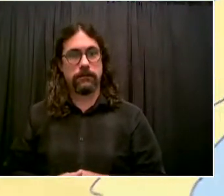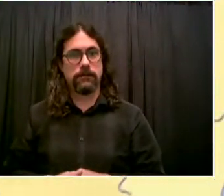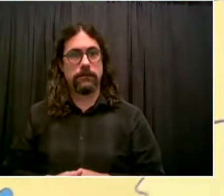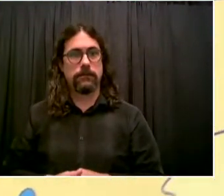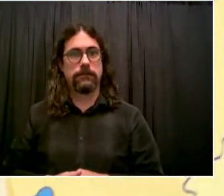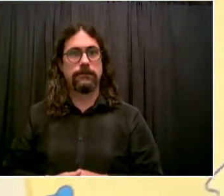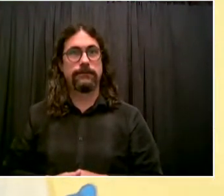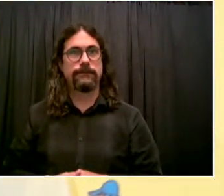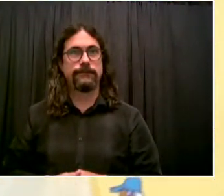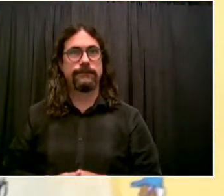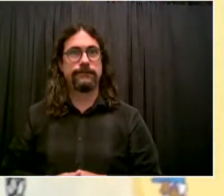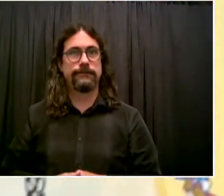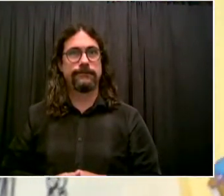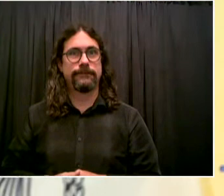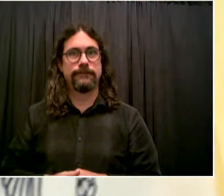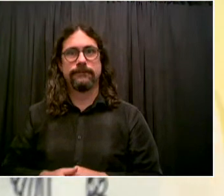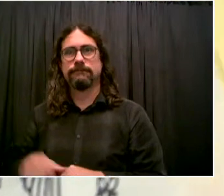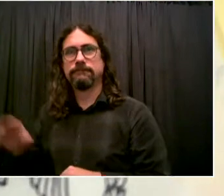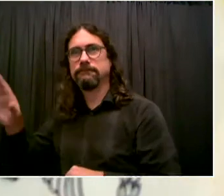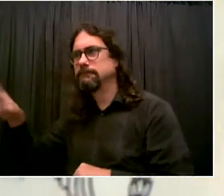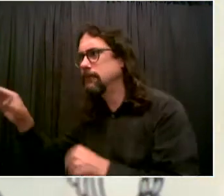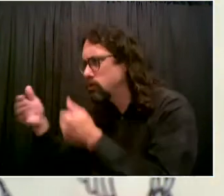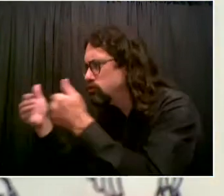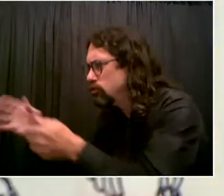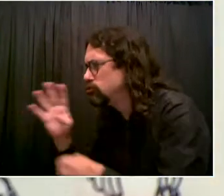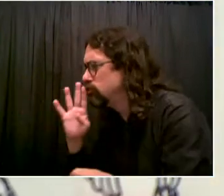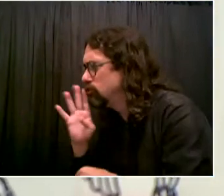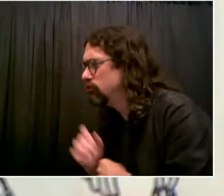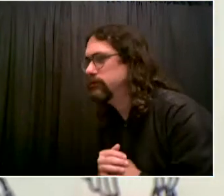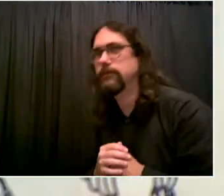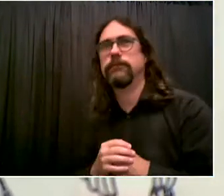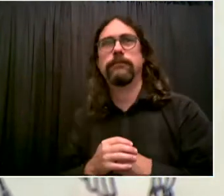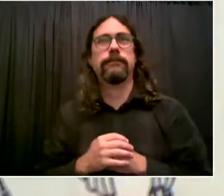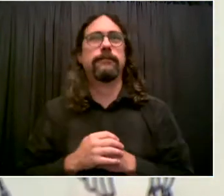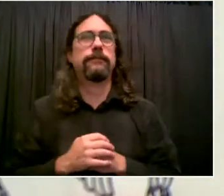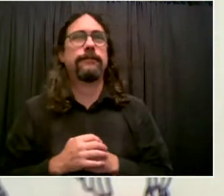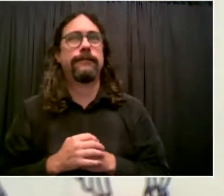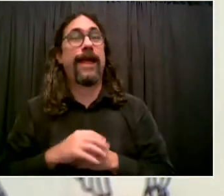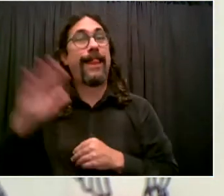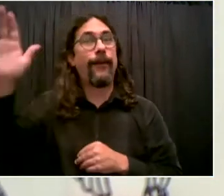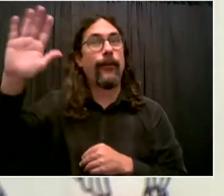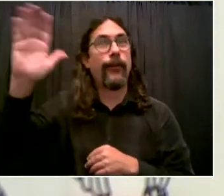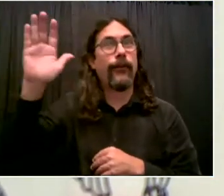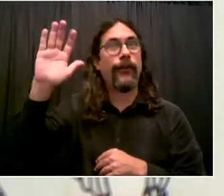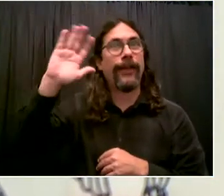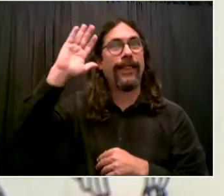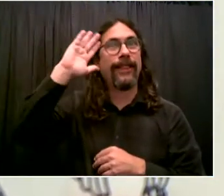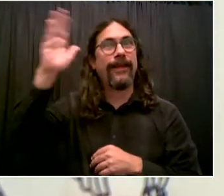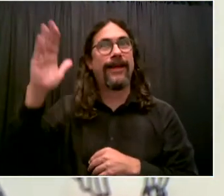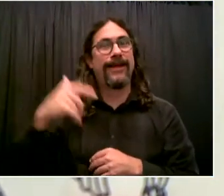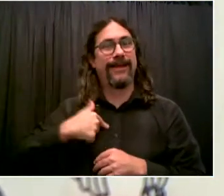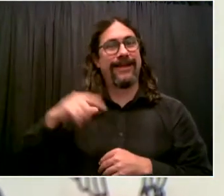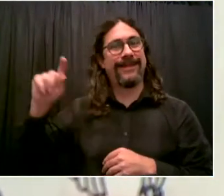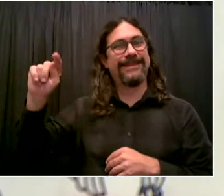WELCOE.M A LITTLE CLOSER TO THE MICROPHONE AND